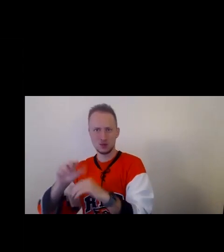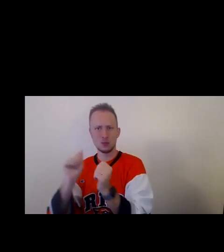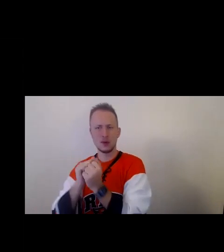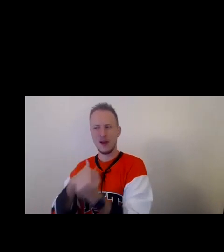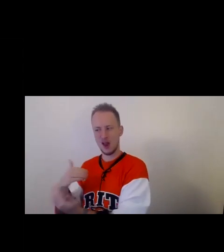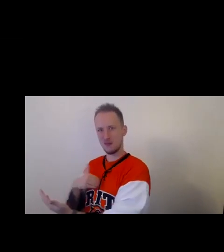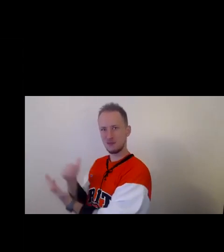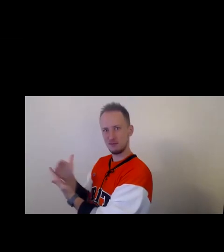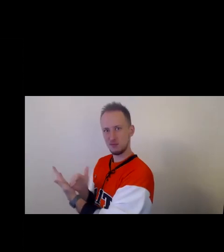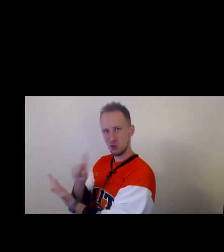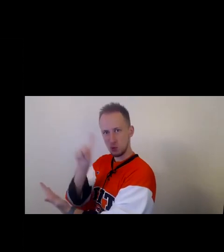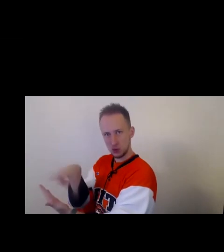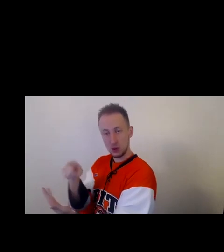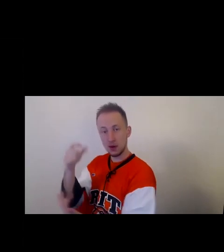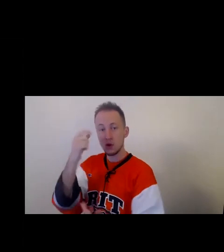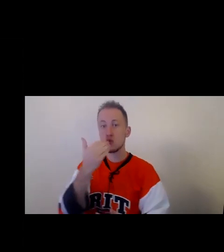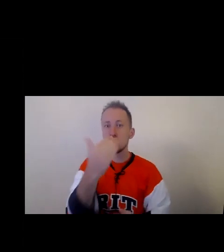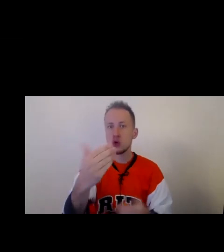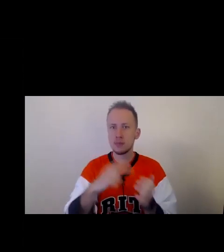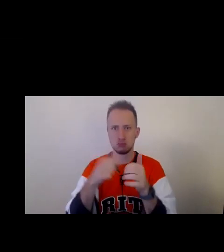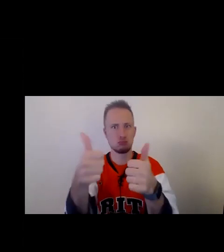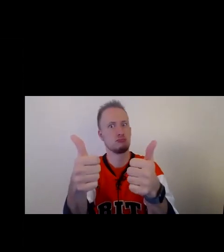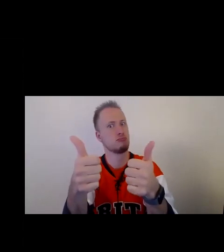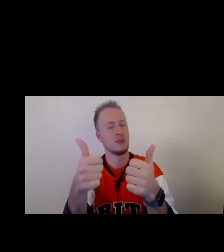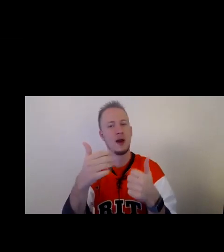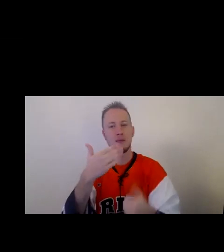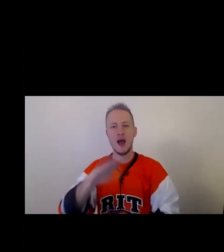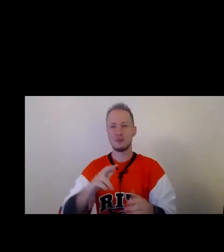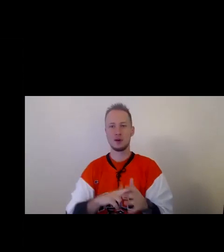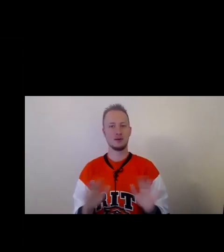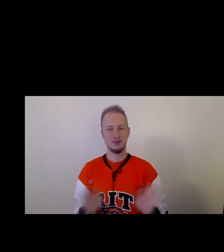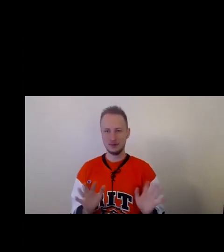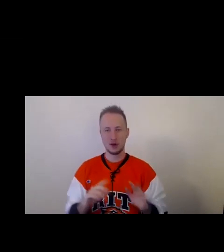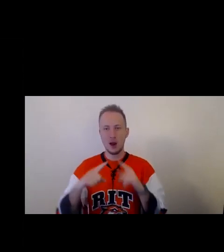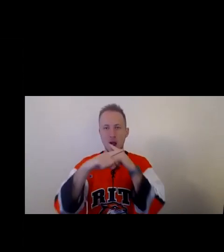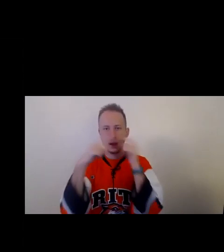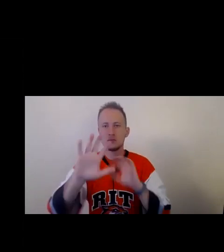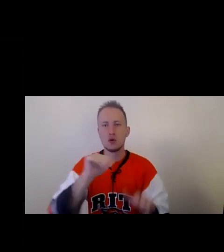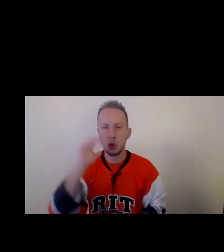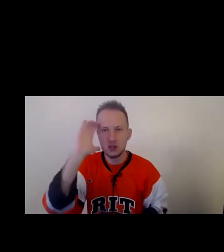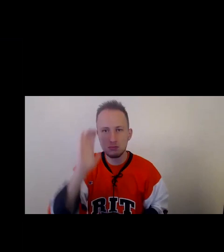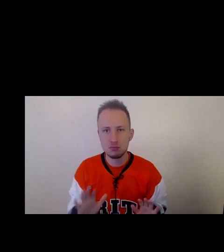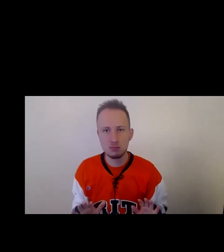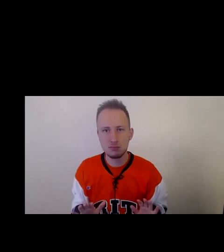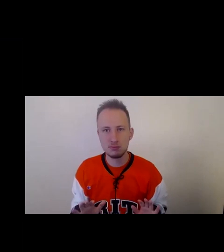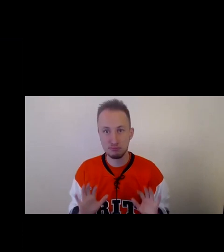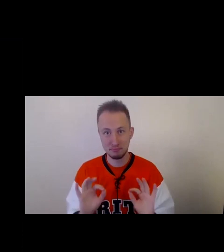I have a list of questions I will be asking for advice for. You’ll get good advice, another will give bad, and the ugly: which means absolutely do not follow whatever advice they give.